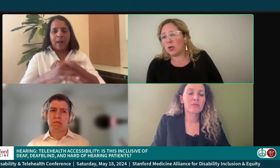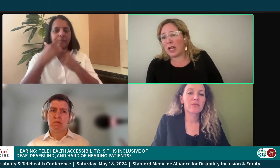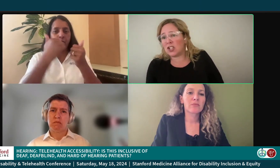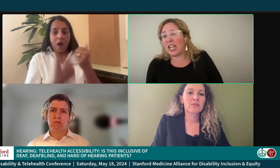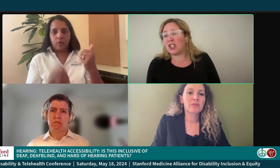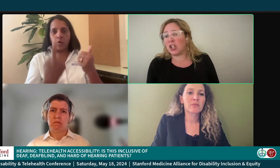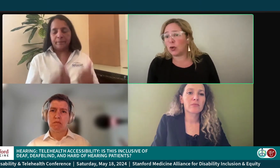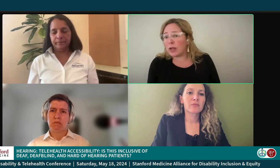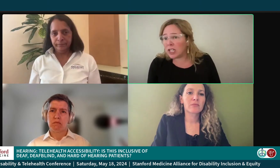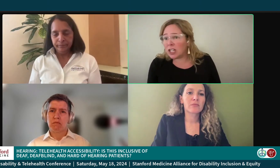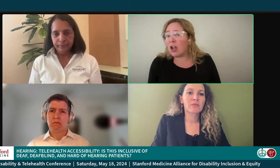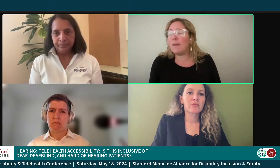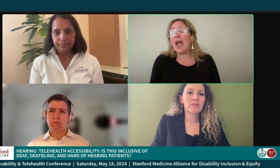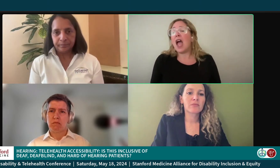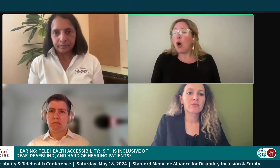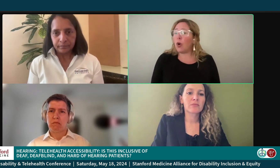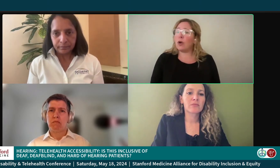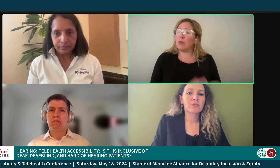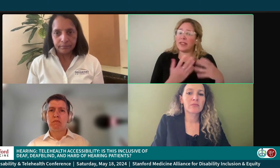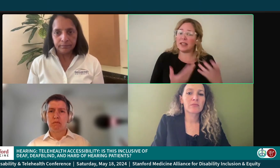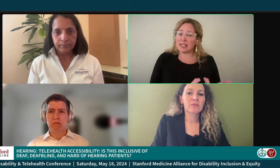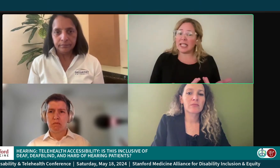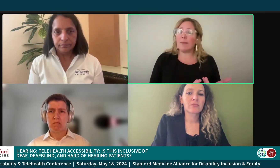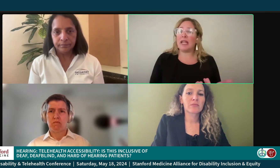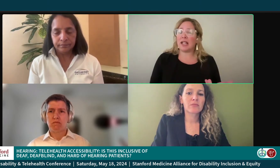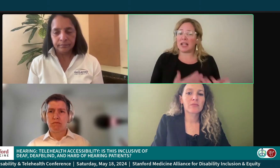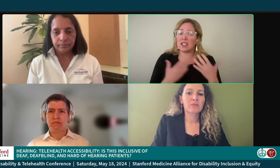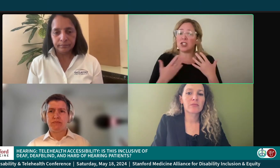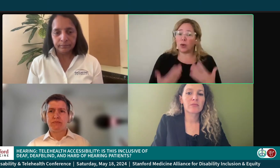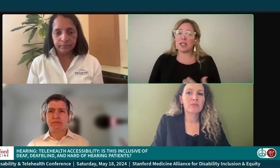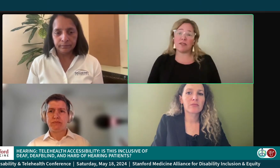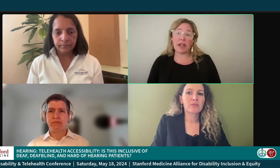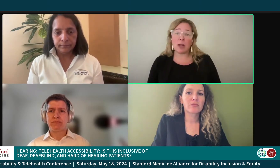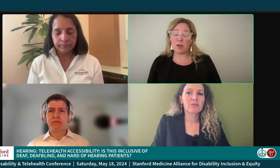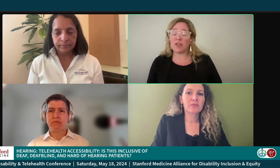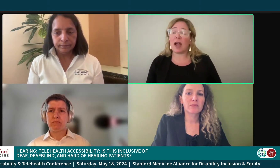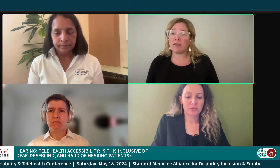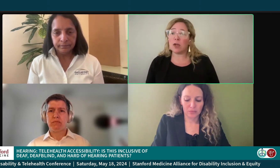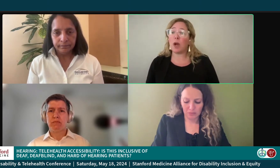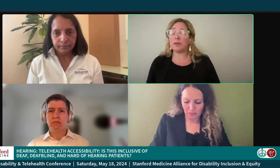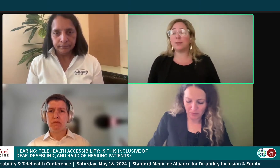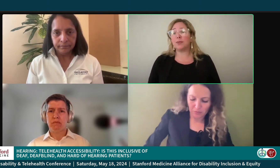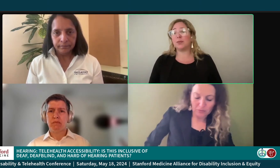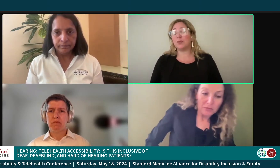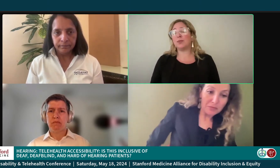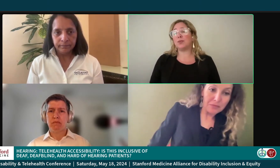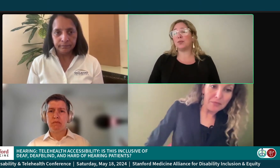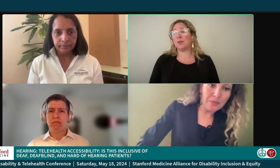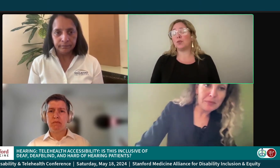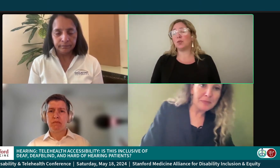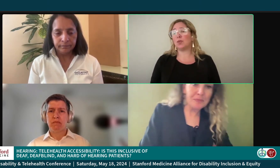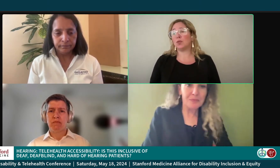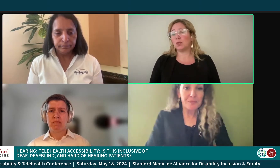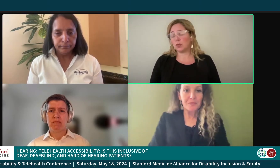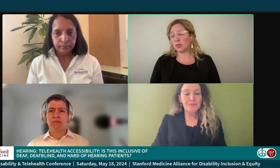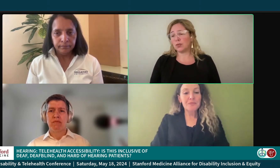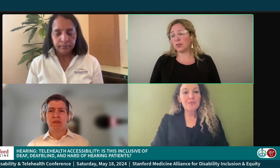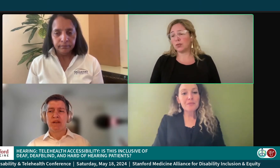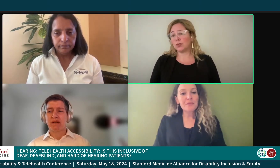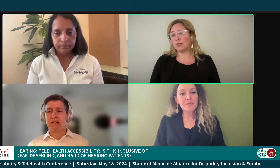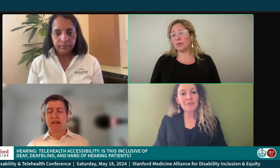school education curriculum or within the CME classes so it is available for everyone.